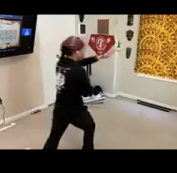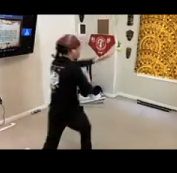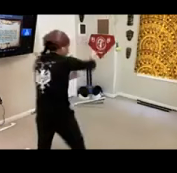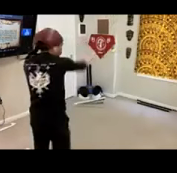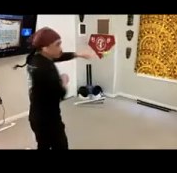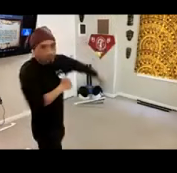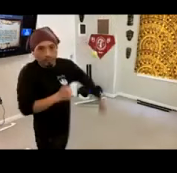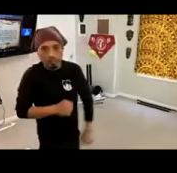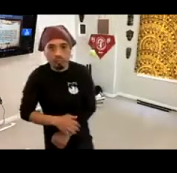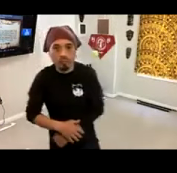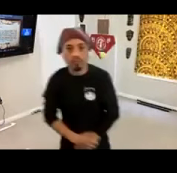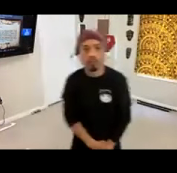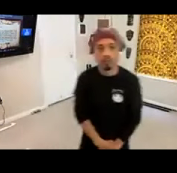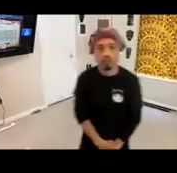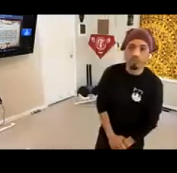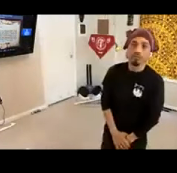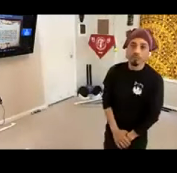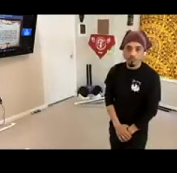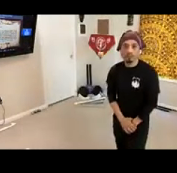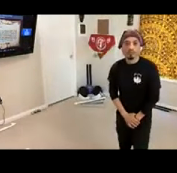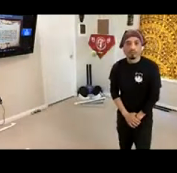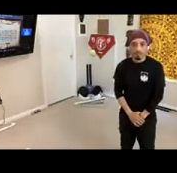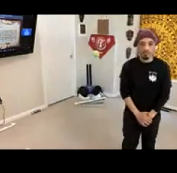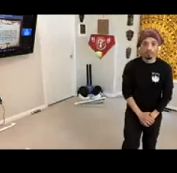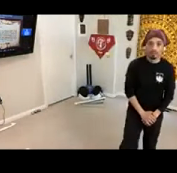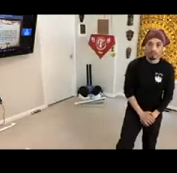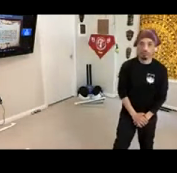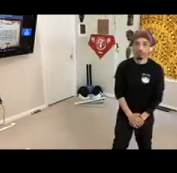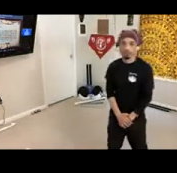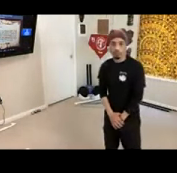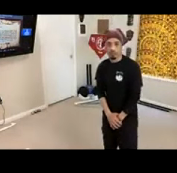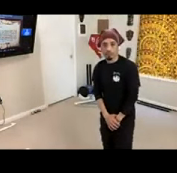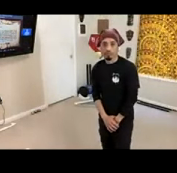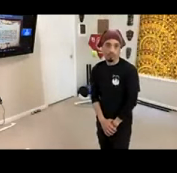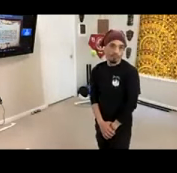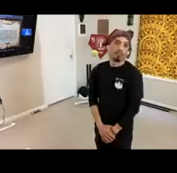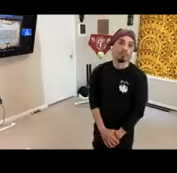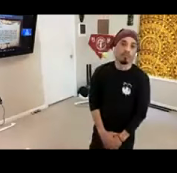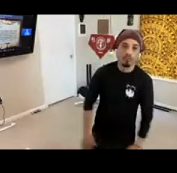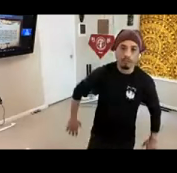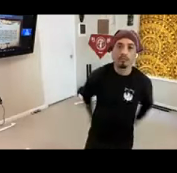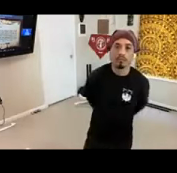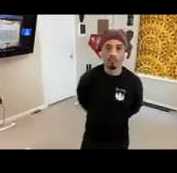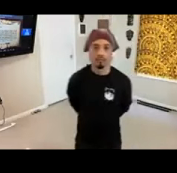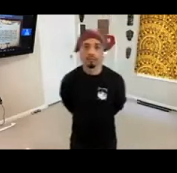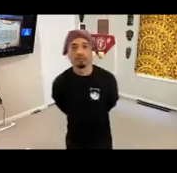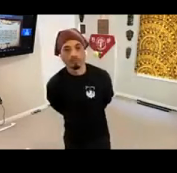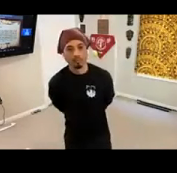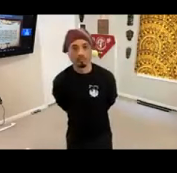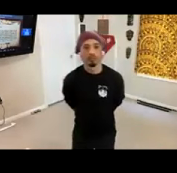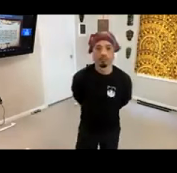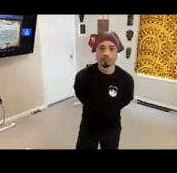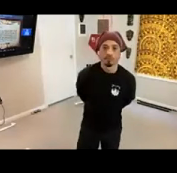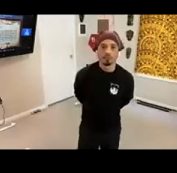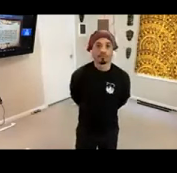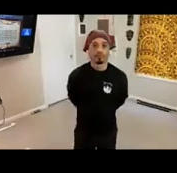THE FILIPINO PEOPLE WERE BORN -- BURNED BY THE COLONIZERS.